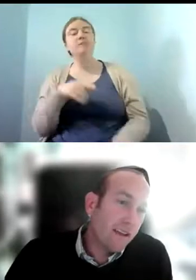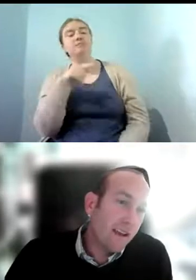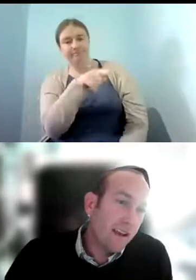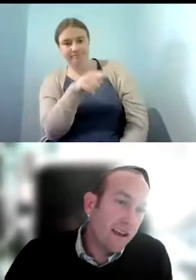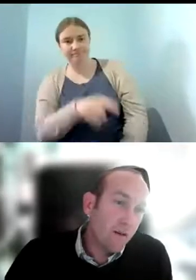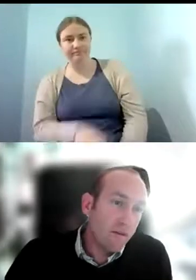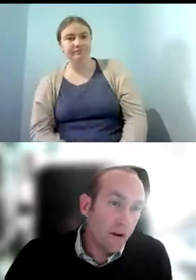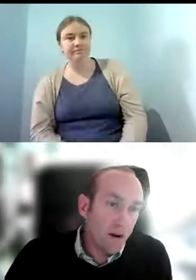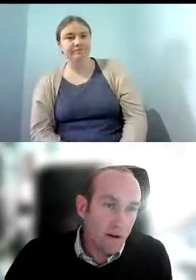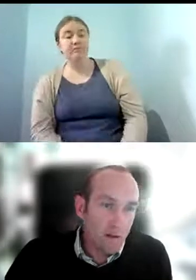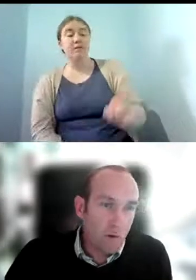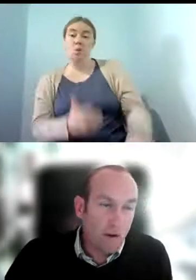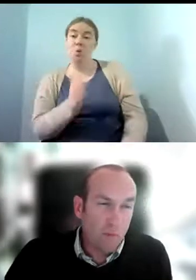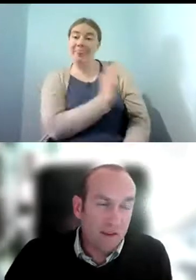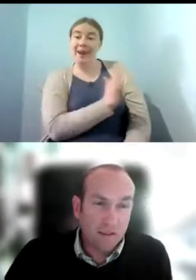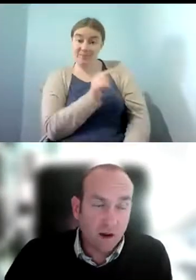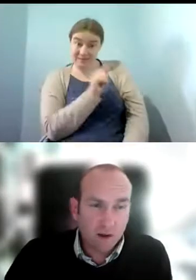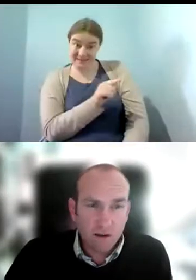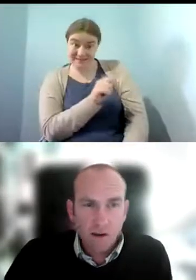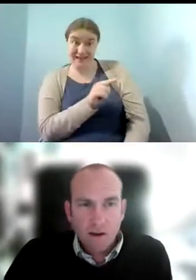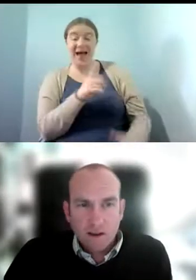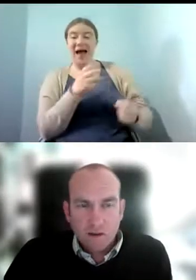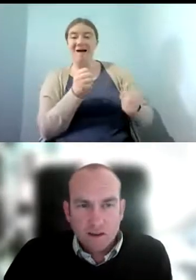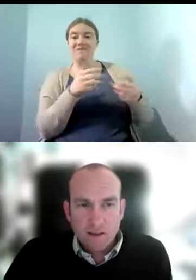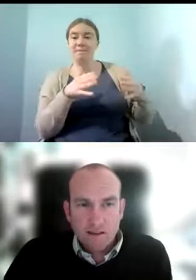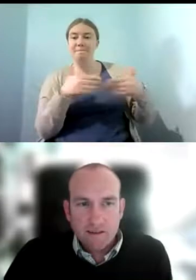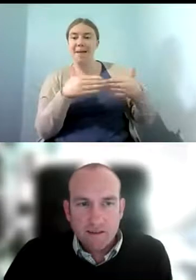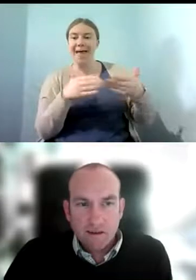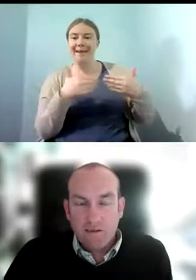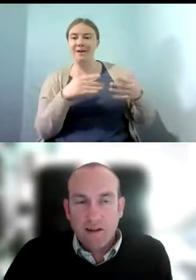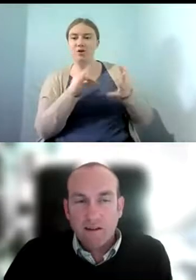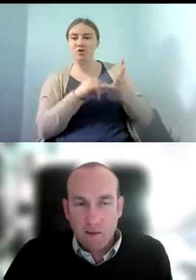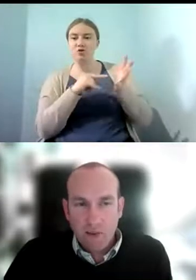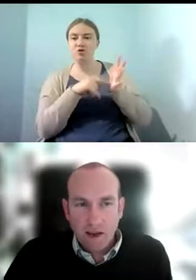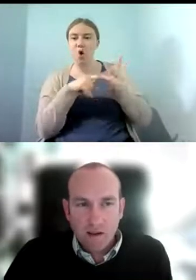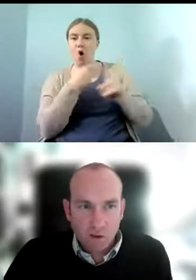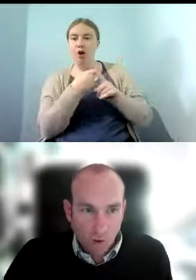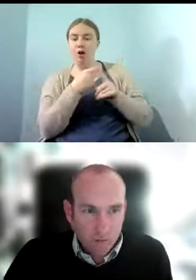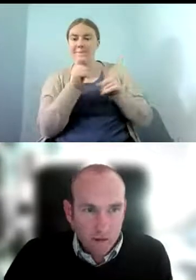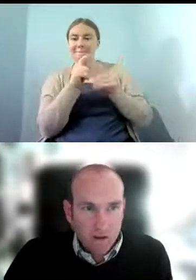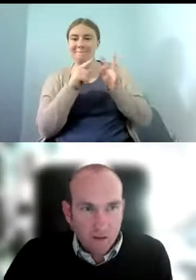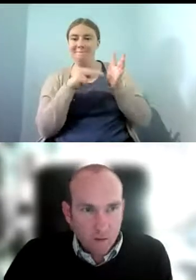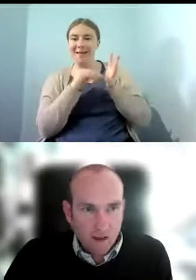in here we've got what we call a pen stock which is effectively a big door that we can